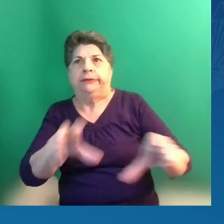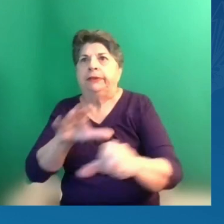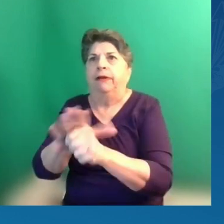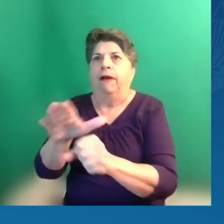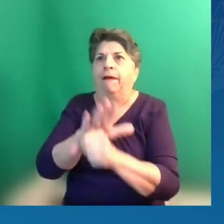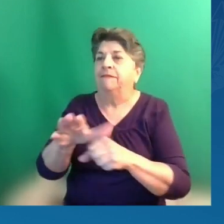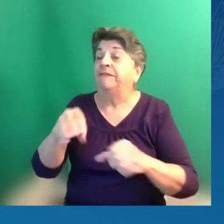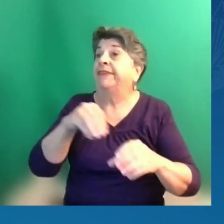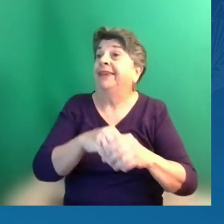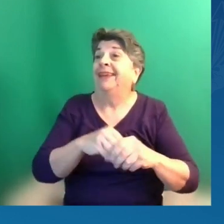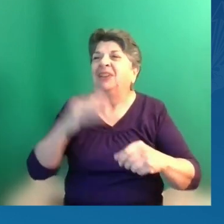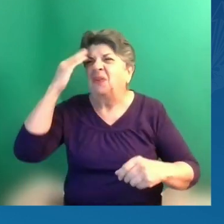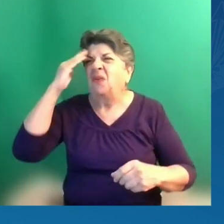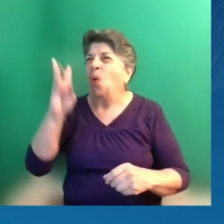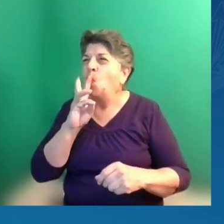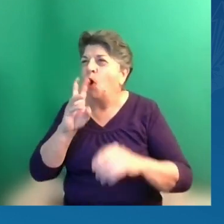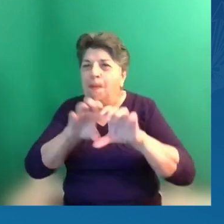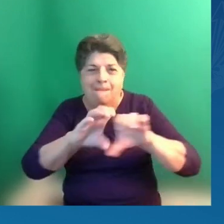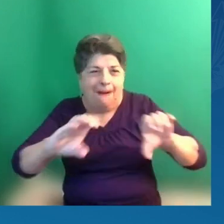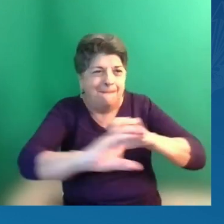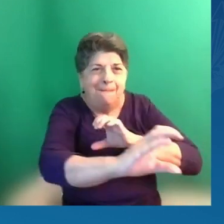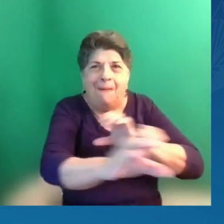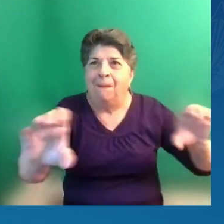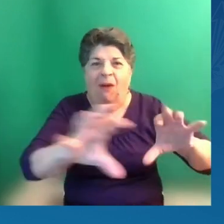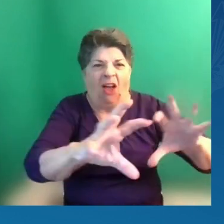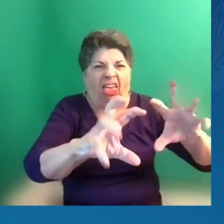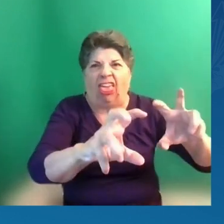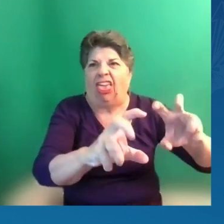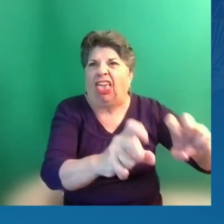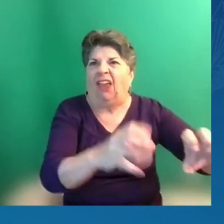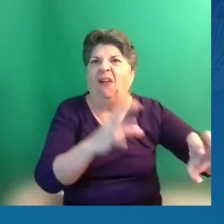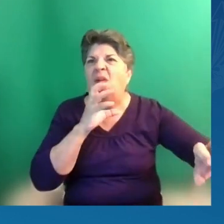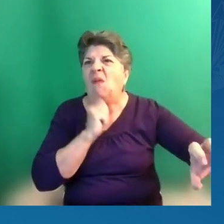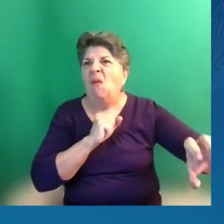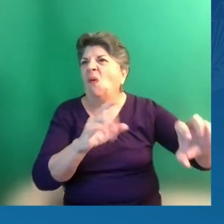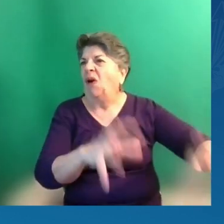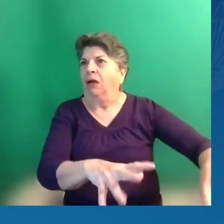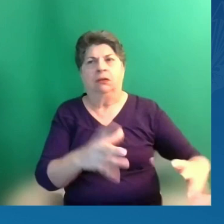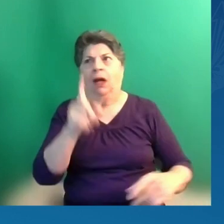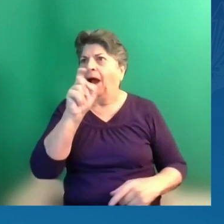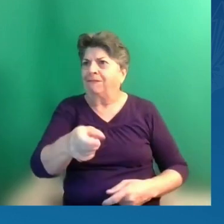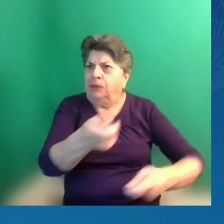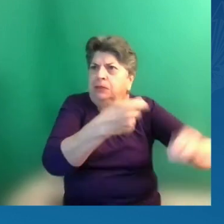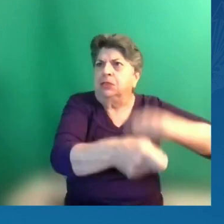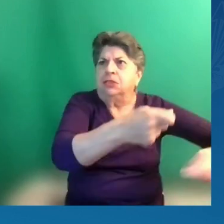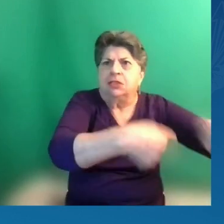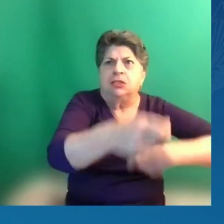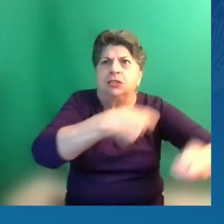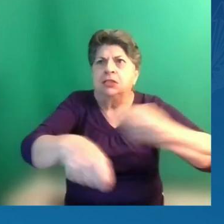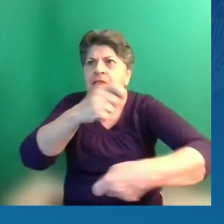of reliable access to safe drinking water. Take the issue, which many of us worked on together,